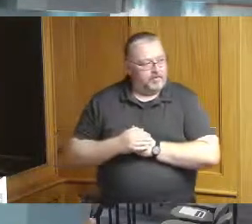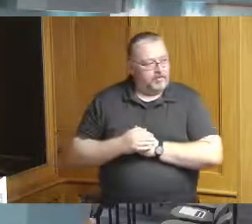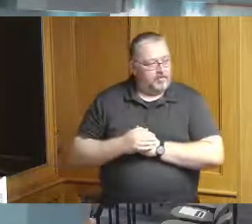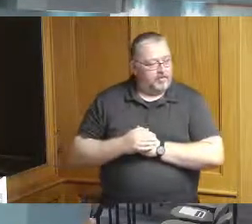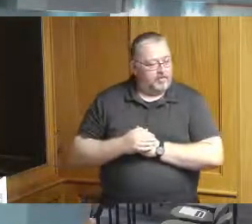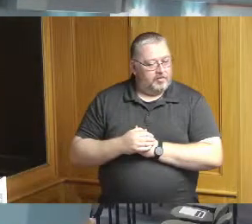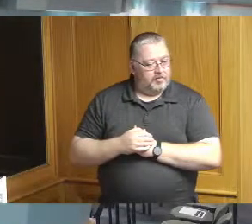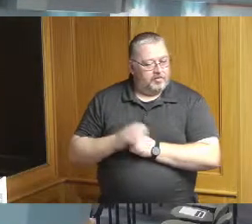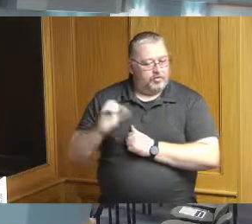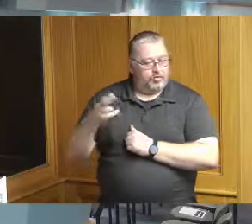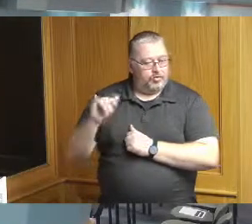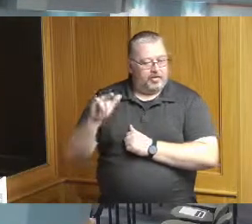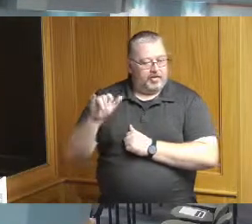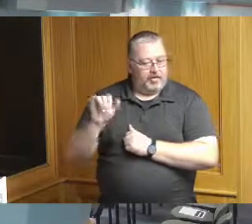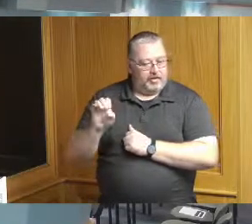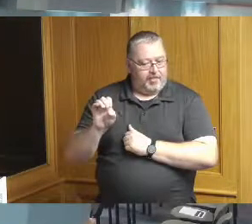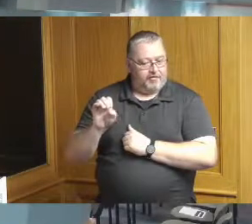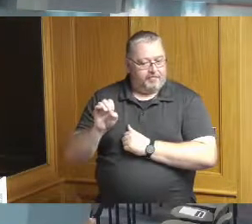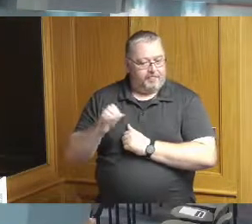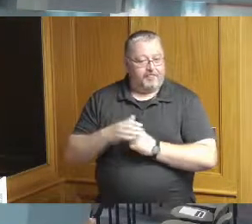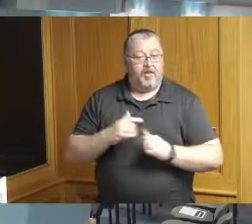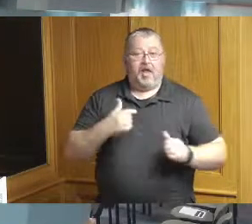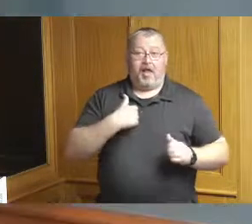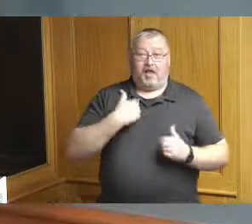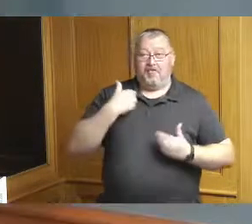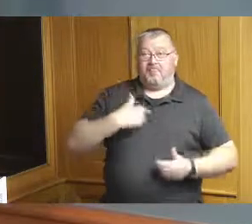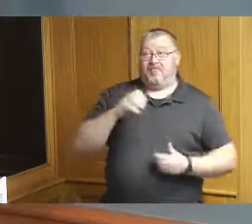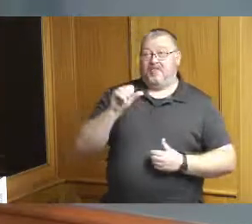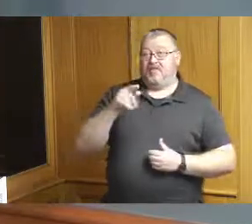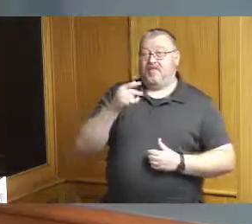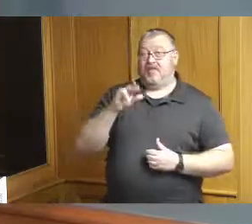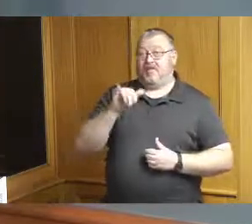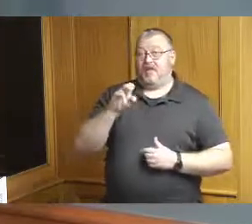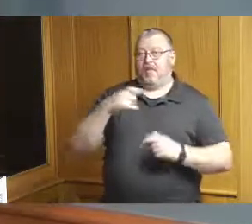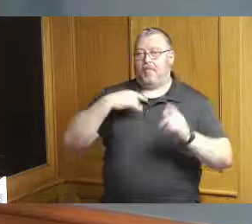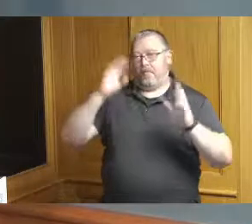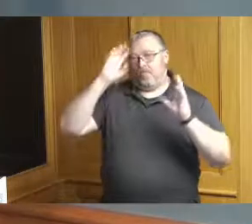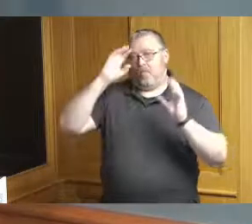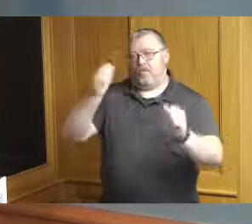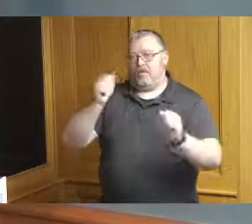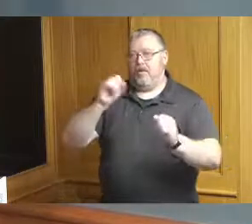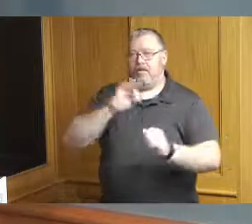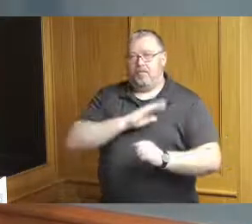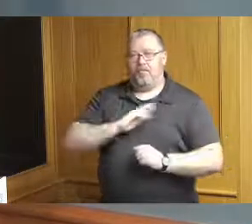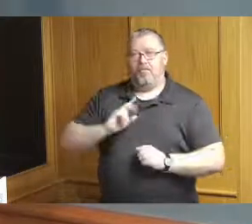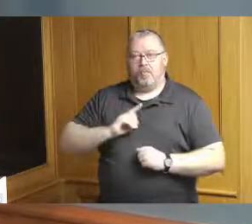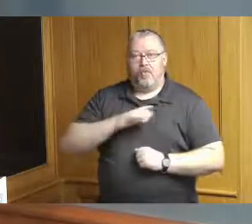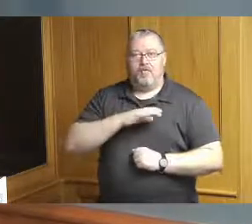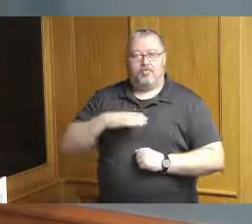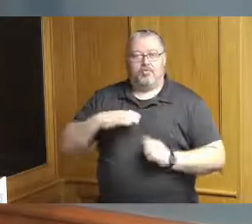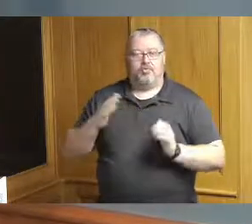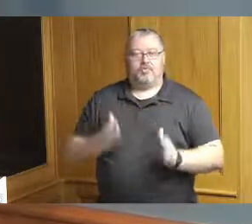thank you and i am Stephanie Summerow Dumas President of the Board of Commissioners we have